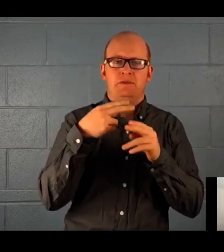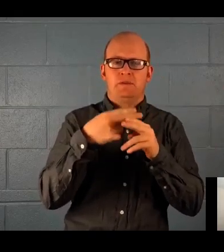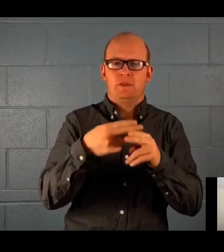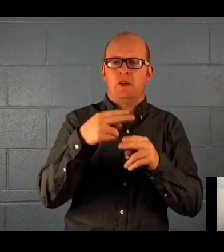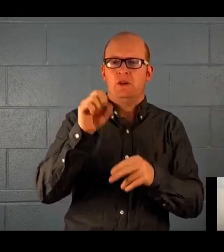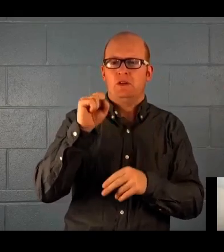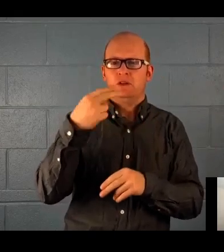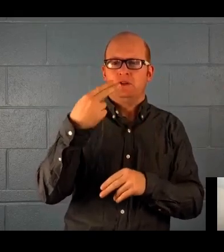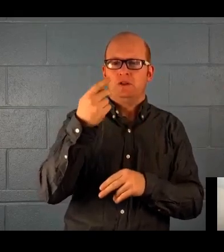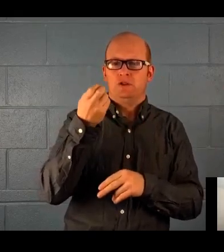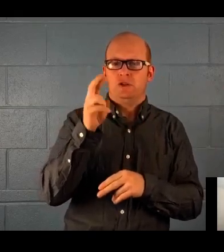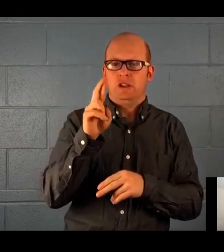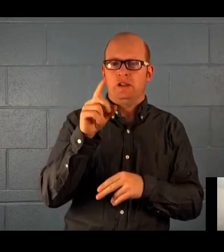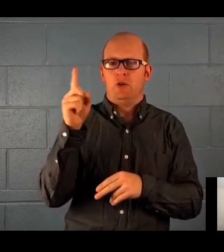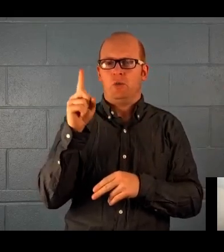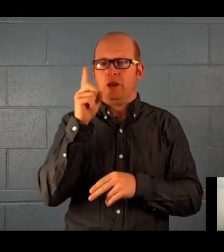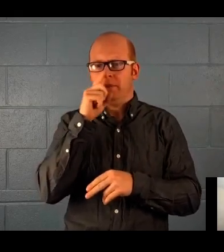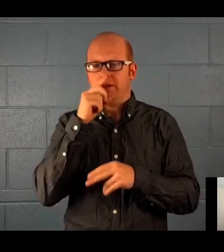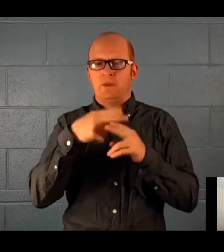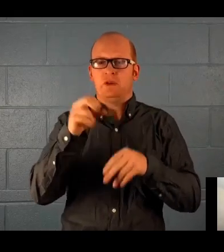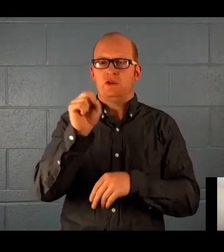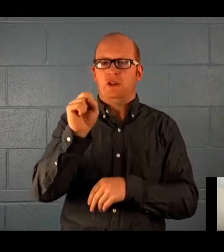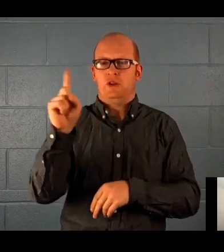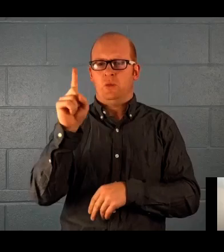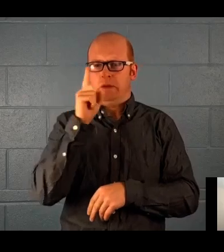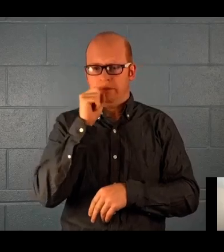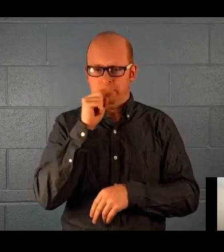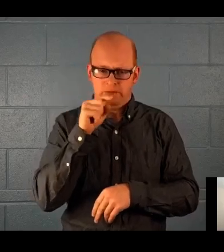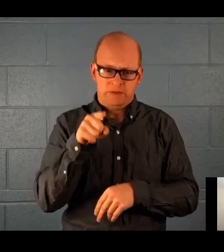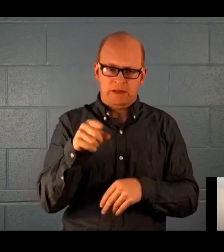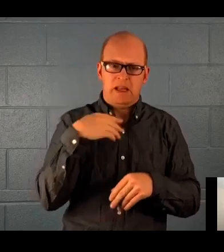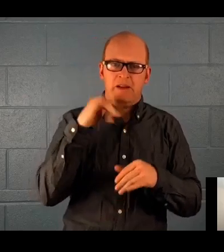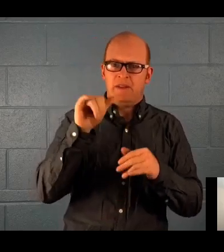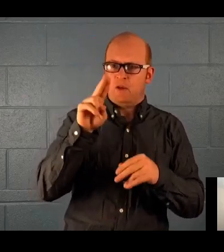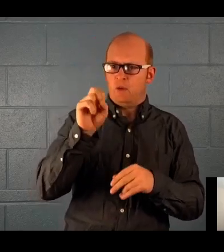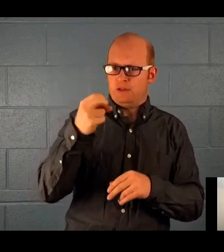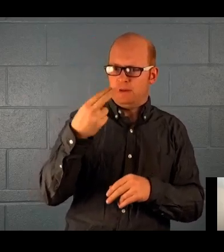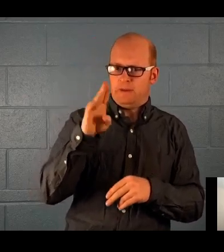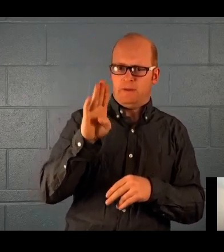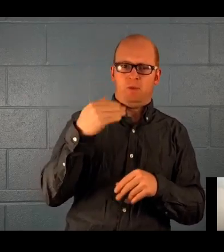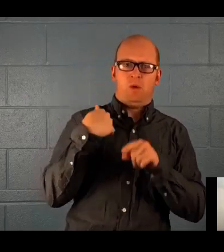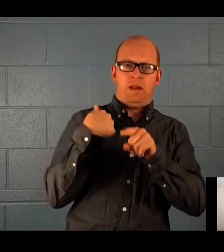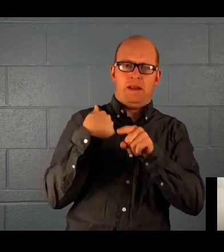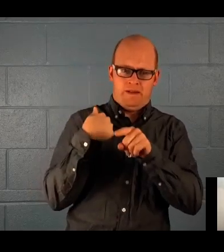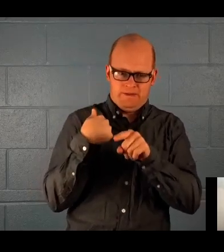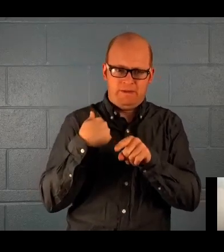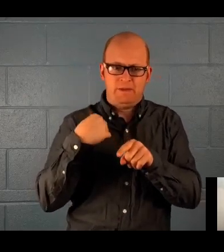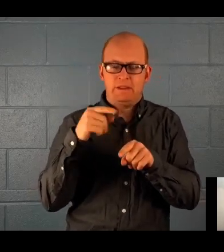It carries a mutation in myosin VIIA, and as a result expresses no myosin VIIA protein.